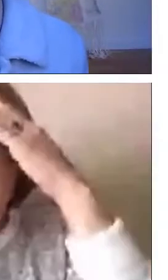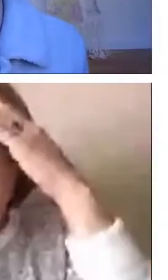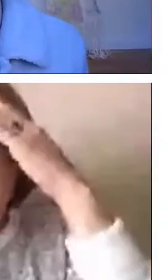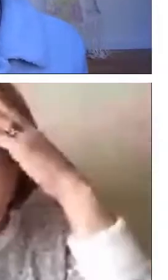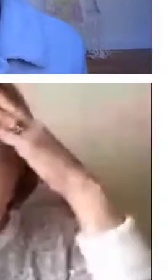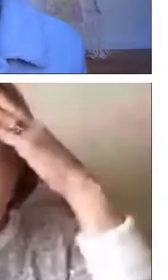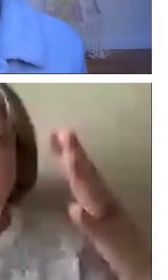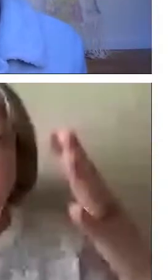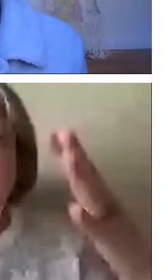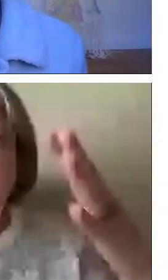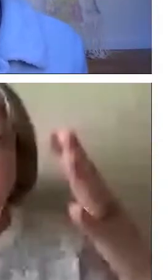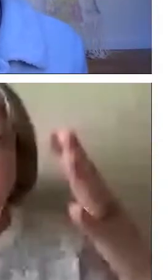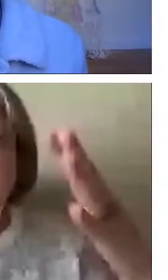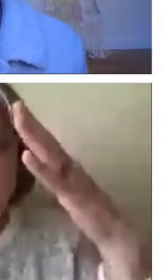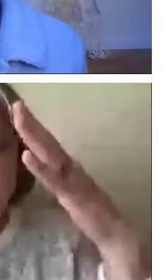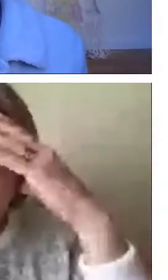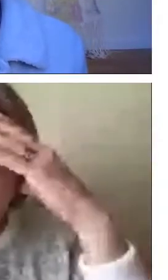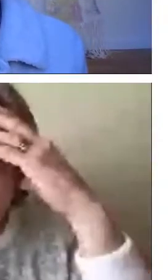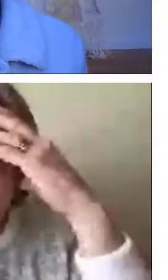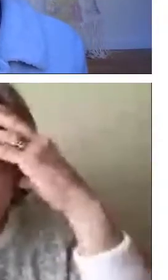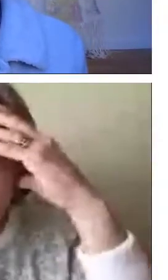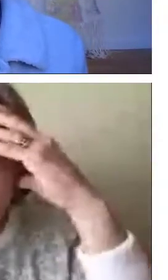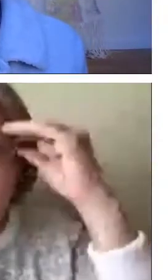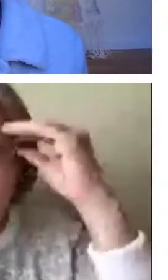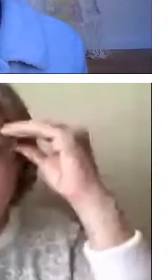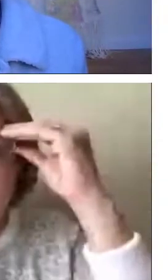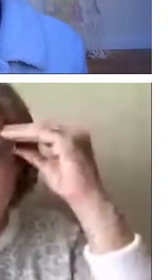I was thinking of the naturalization movement.